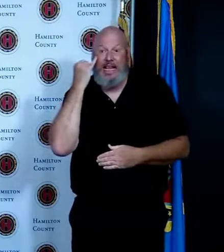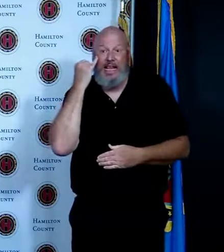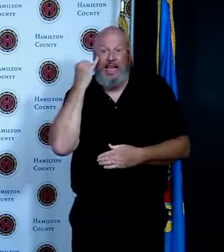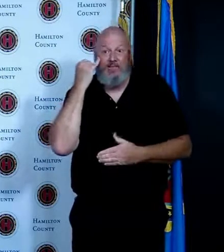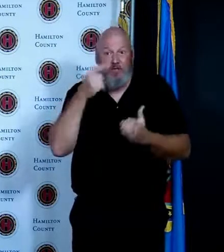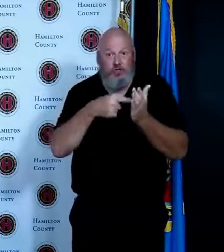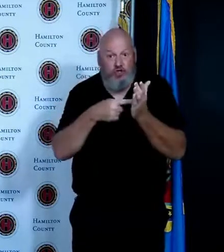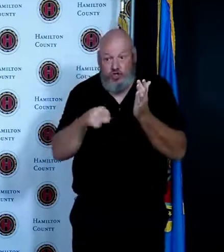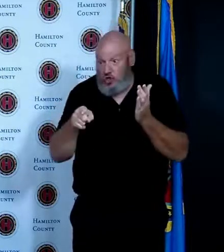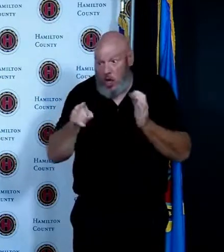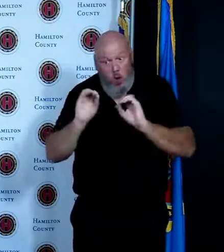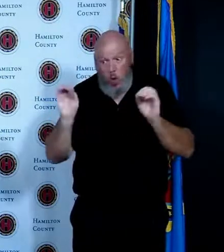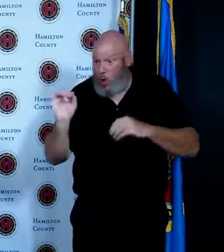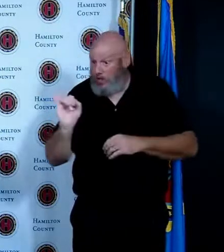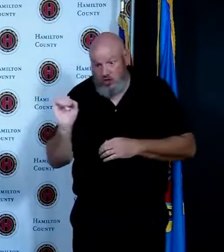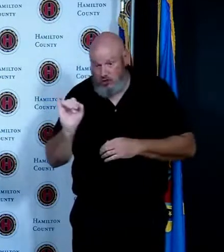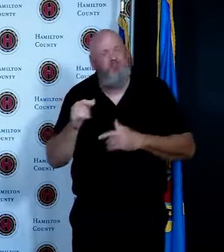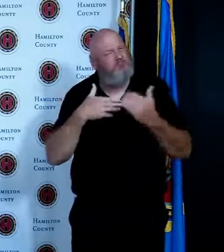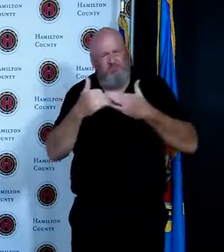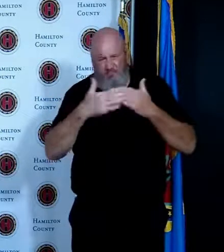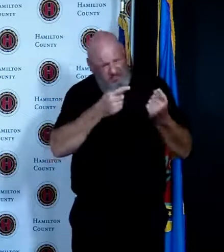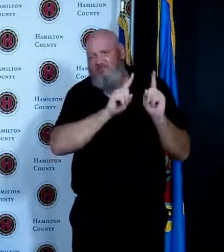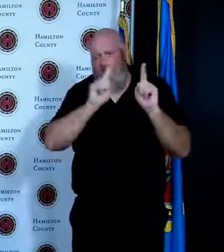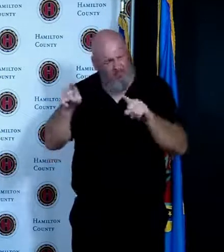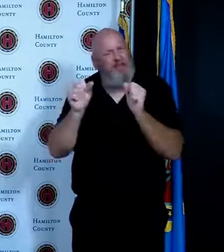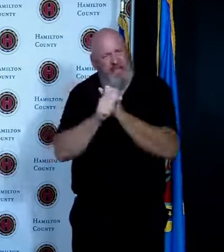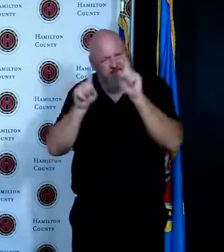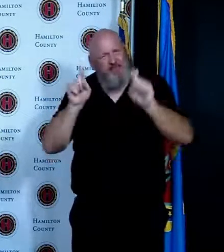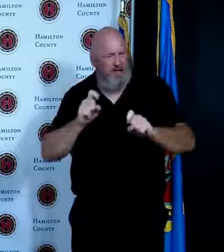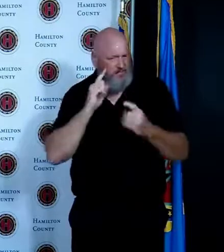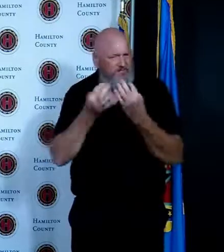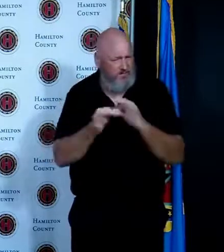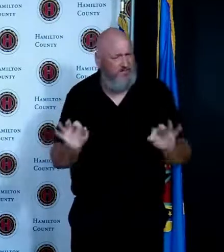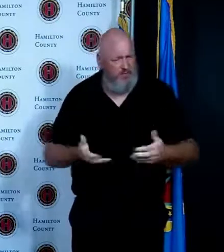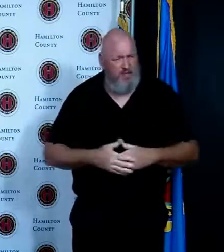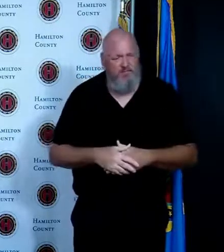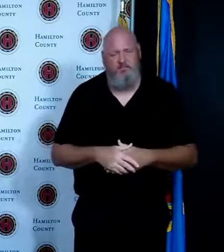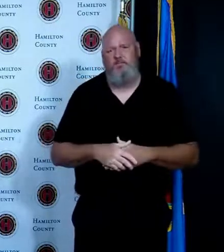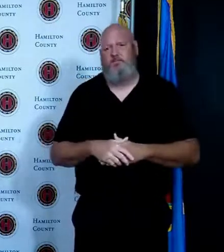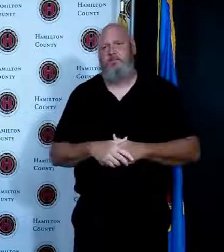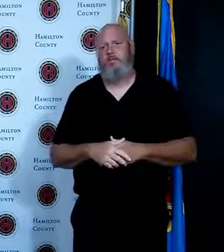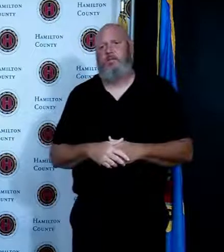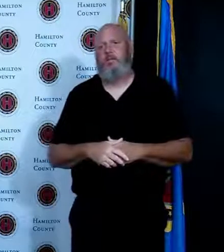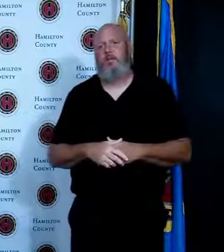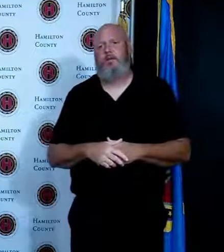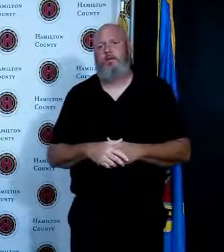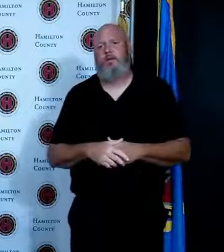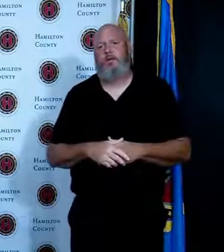at no cost the governor this week as Commissioner Driehaus just indicated